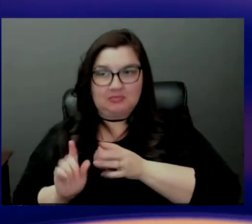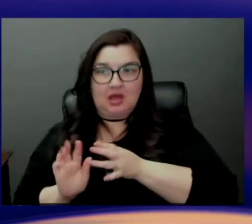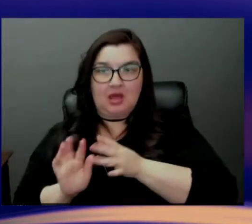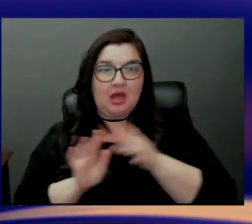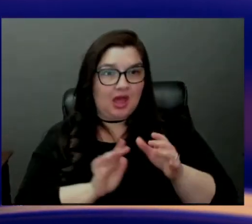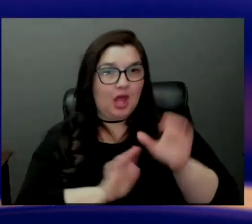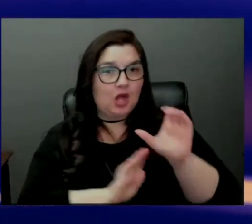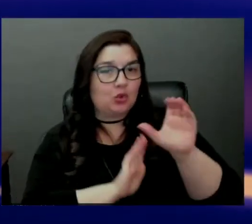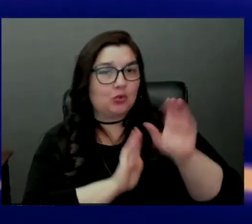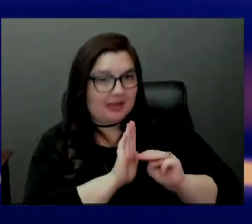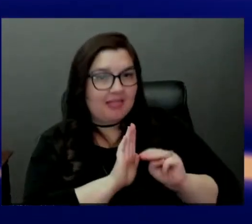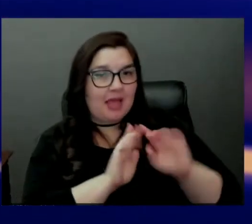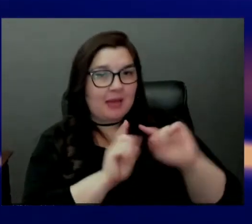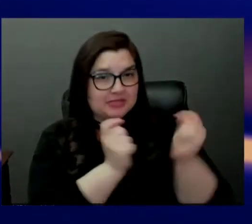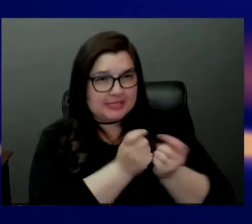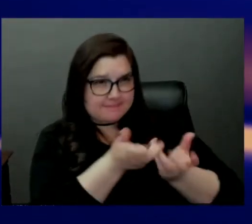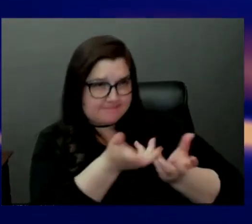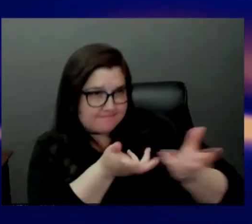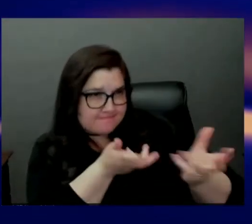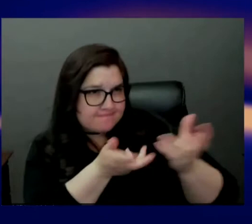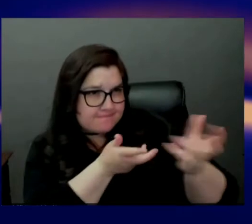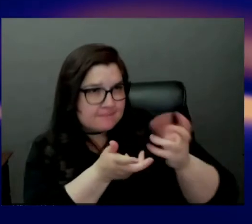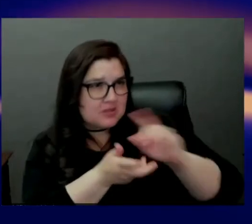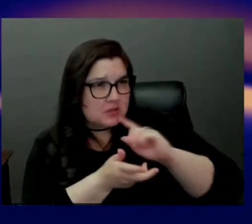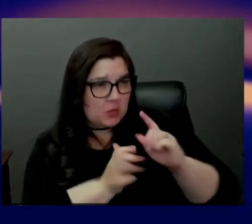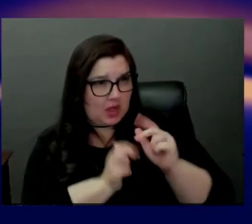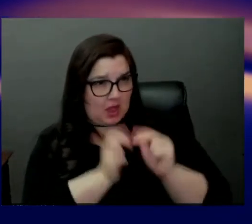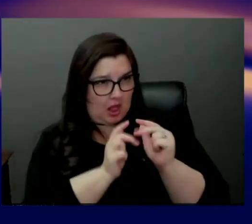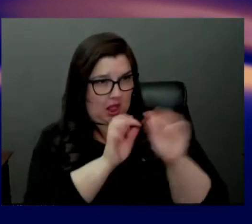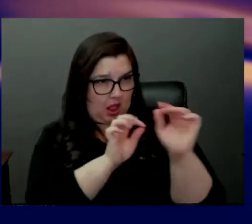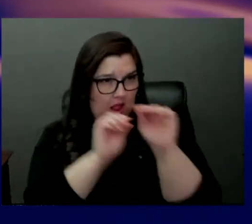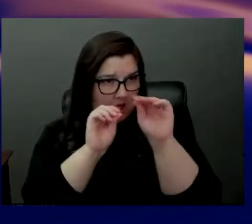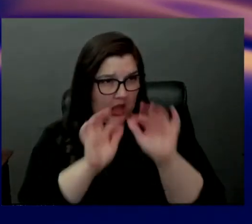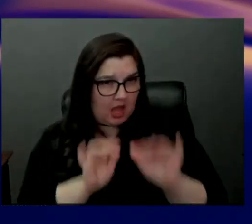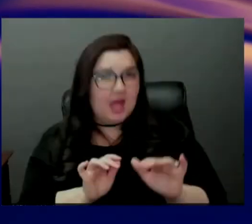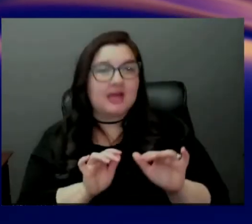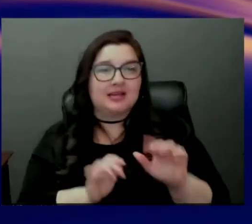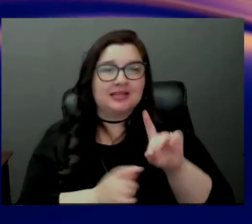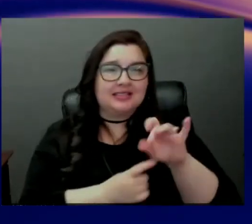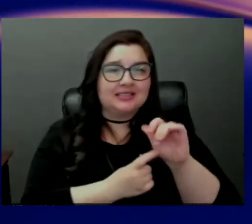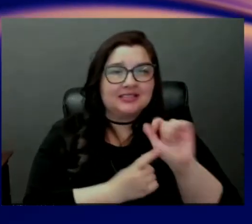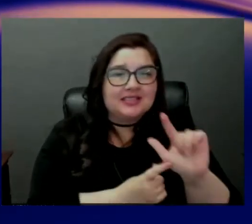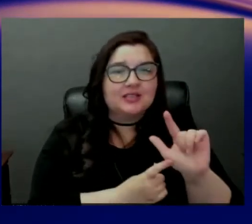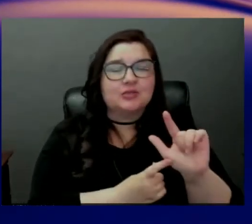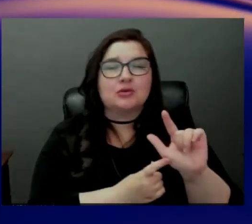to build really world class digital assets, like I showed you in those courses there.